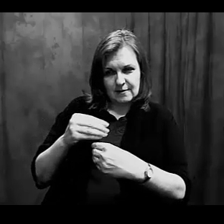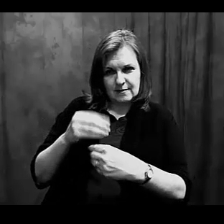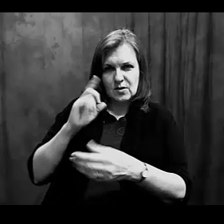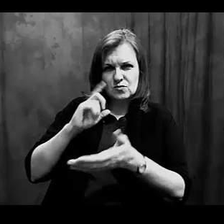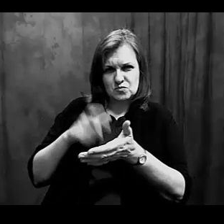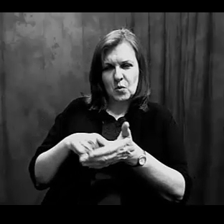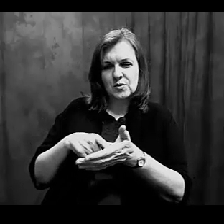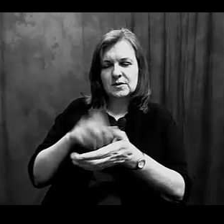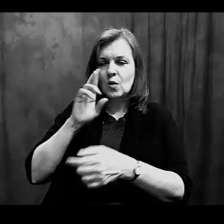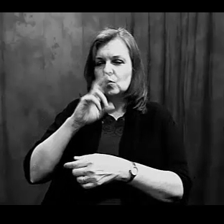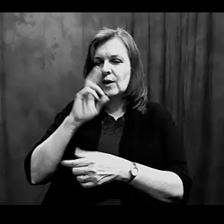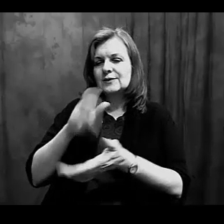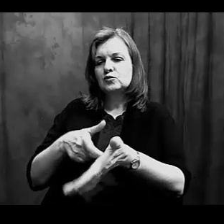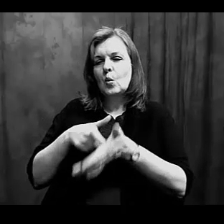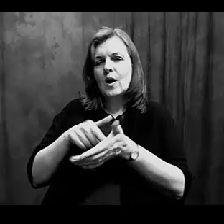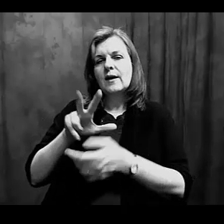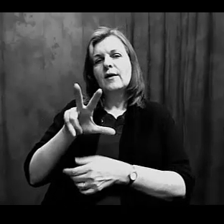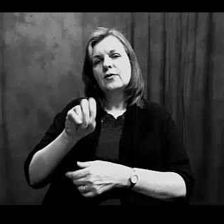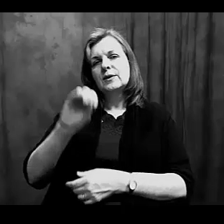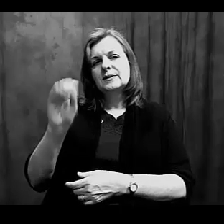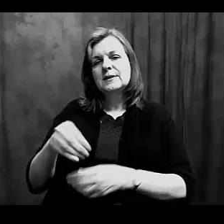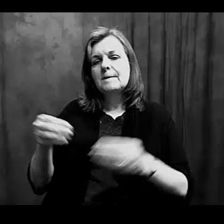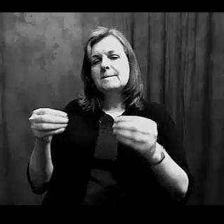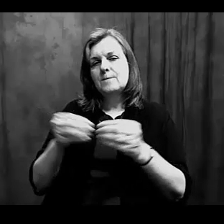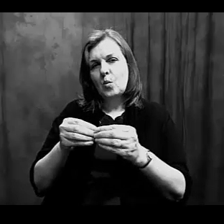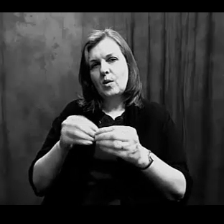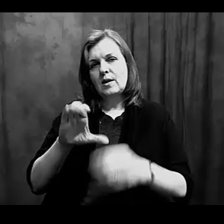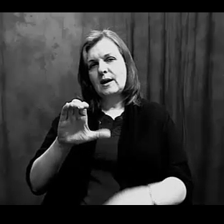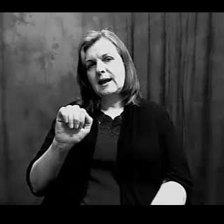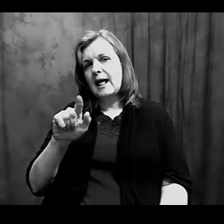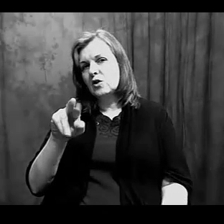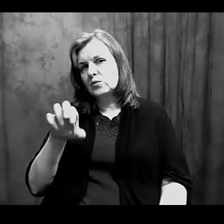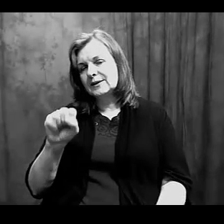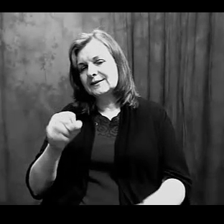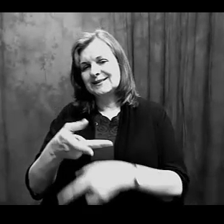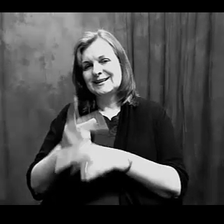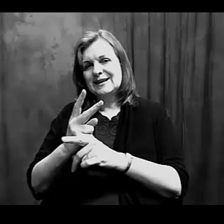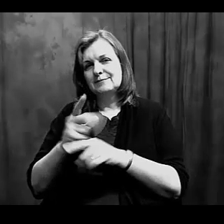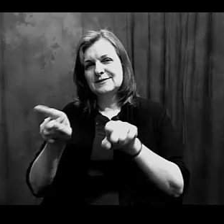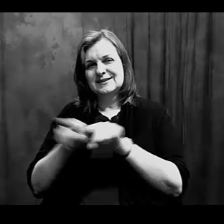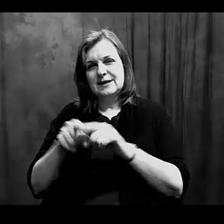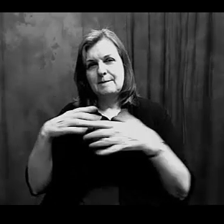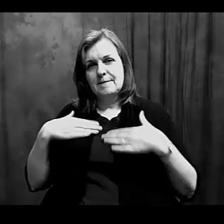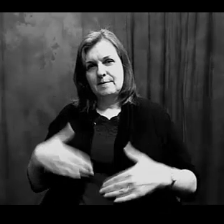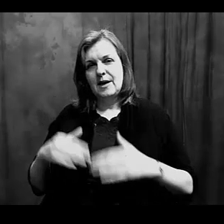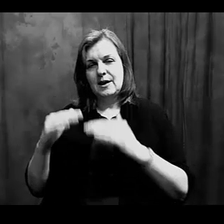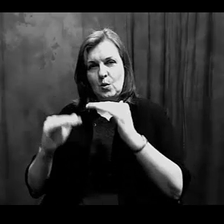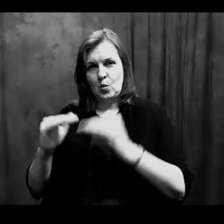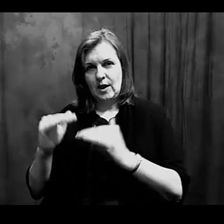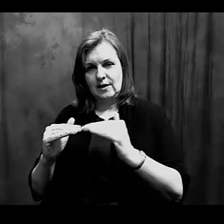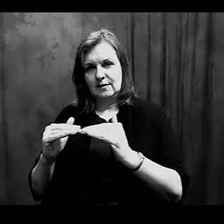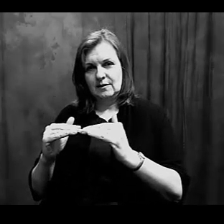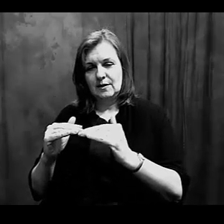and studied the diet of the rats and it turned out they needed 30% more calories to maintain their body weight